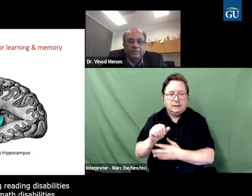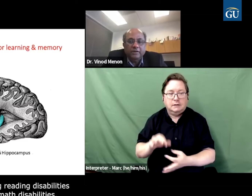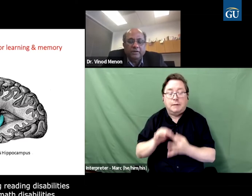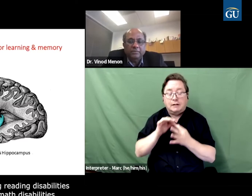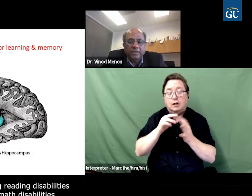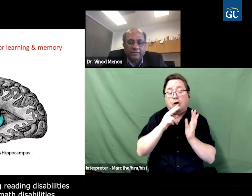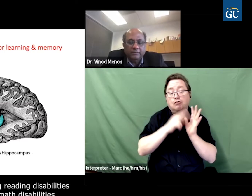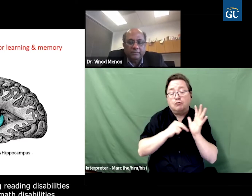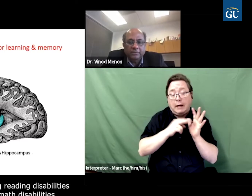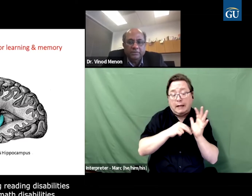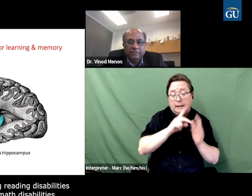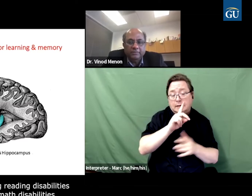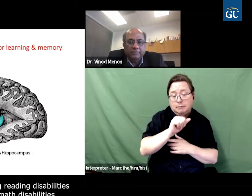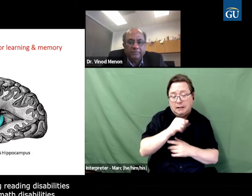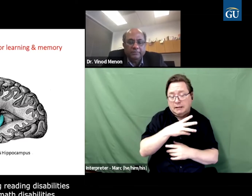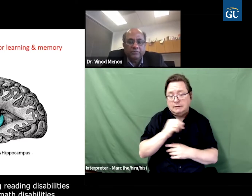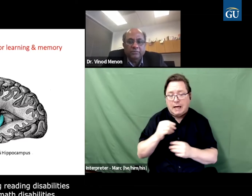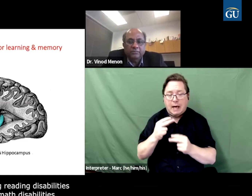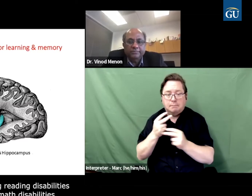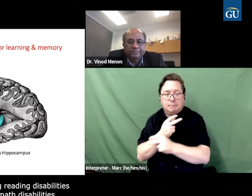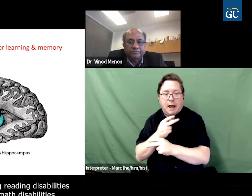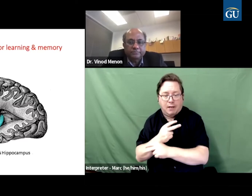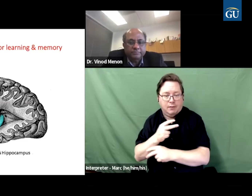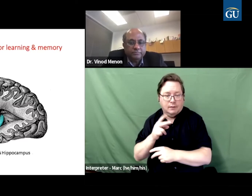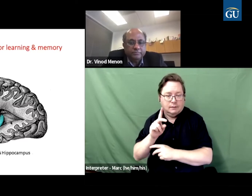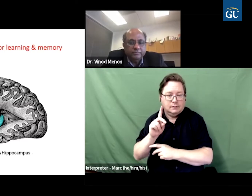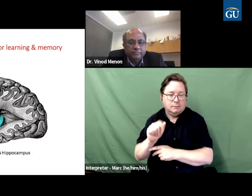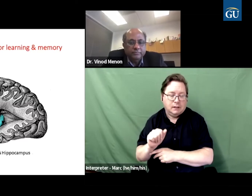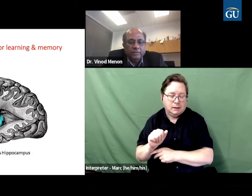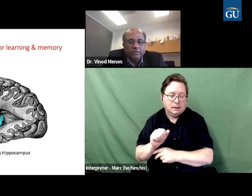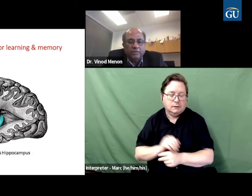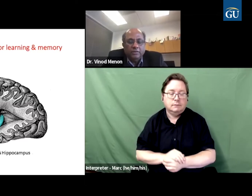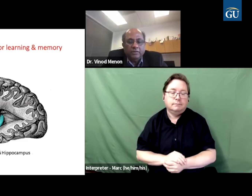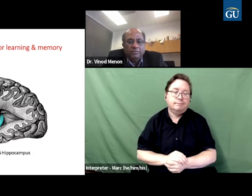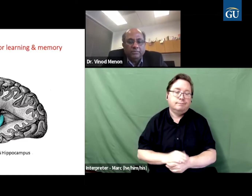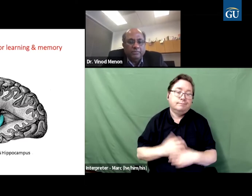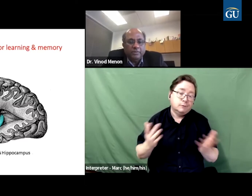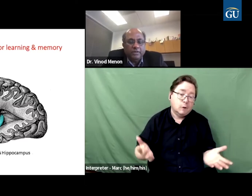reading disabilities and math disabilities so